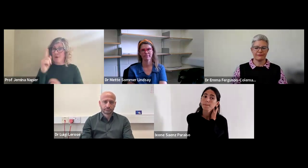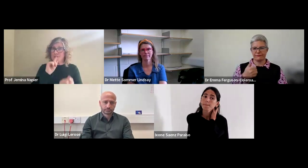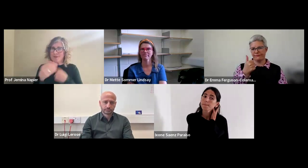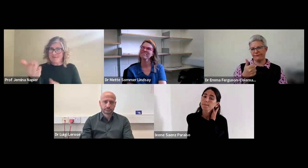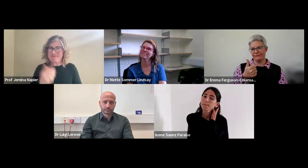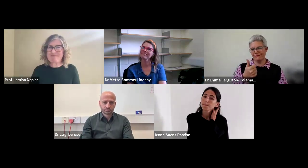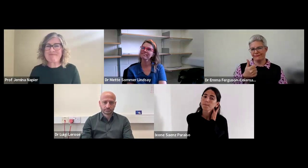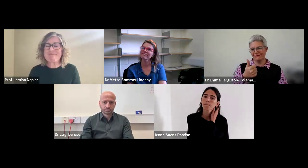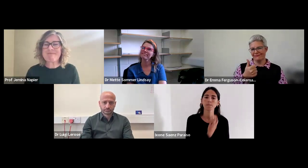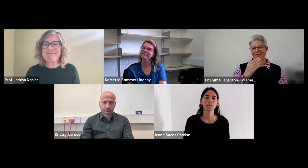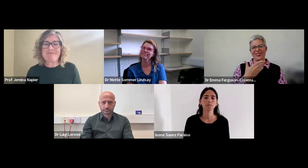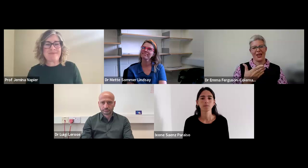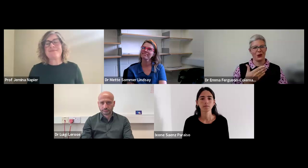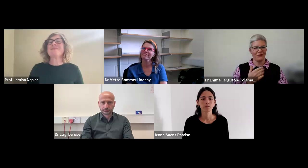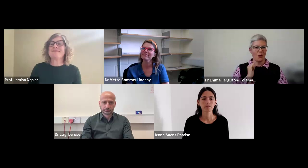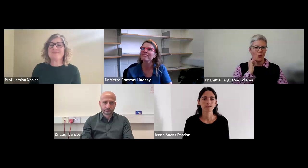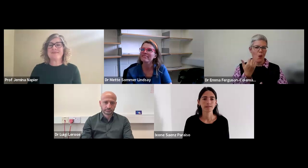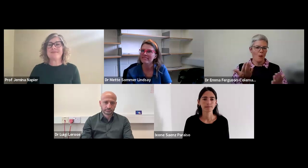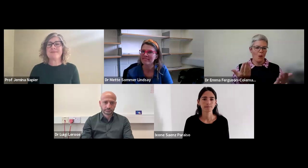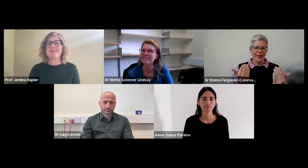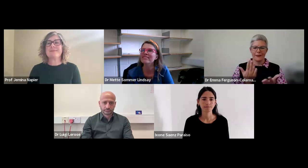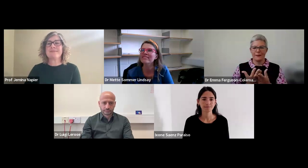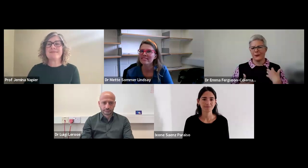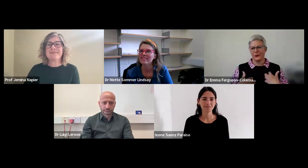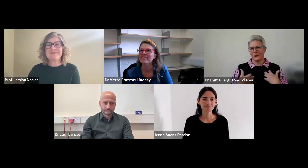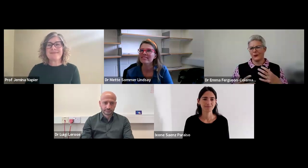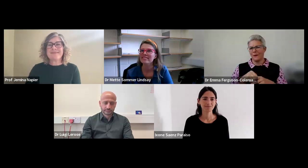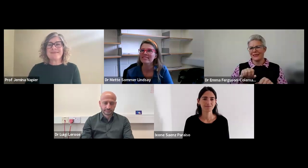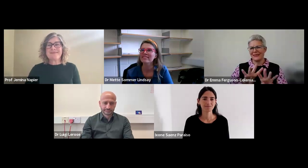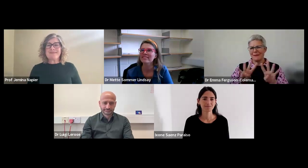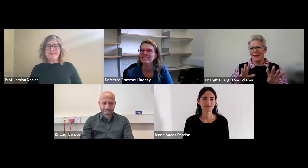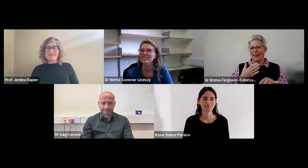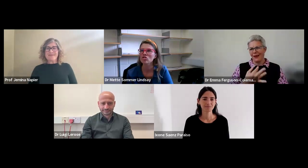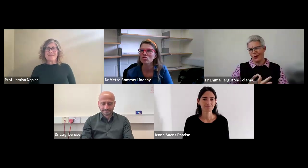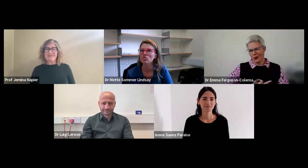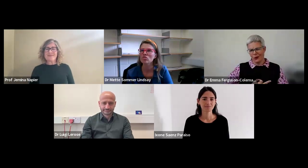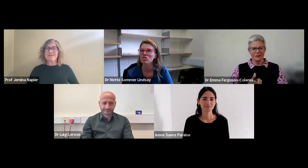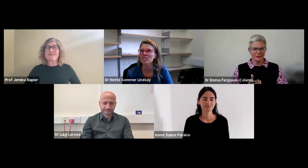deaf? So Emma is our first respondent off you go. Emma: Thank you very much for your warm welcome.